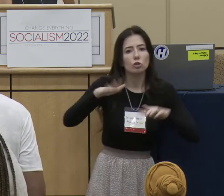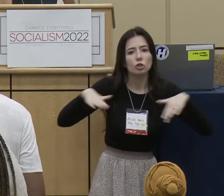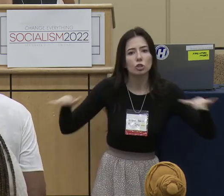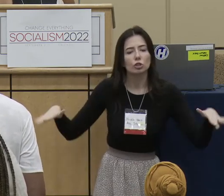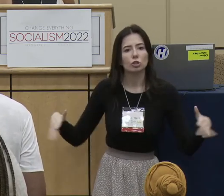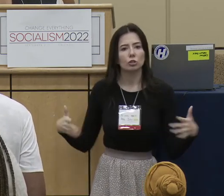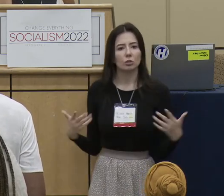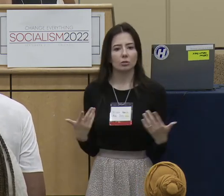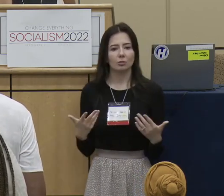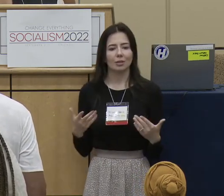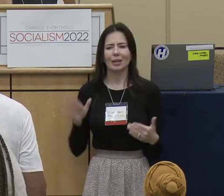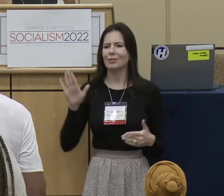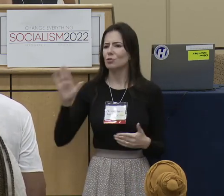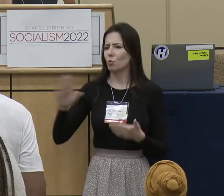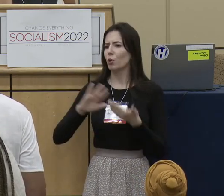These are your fathers, mothers, uncles, aunts ,